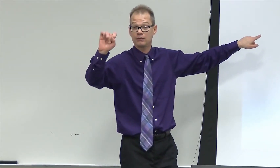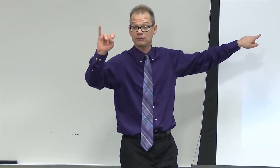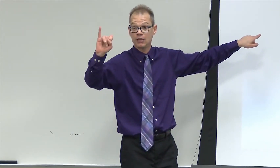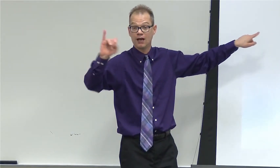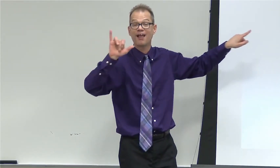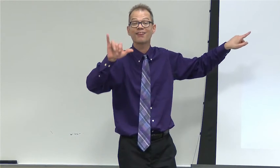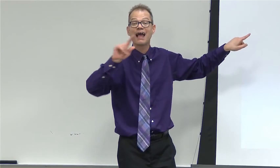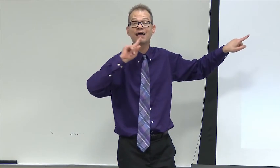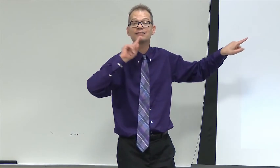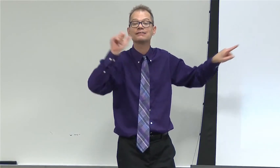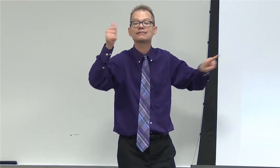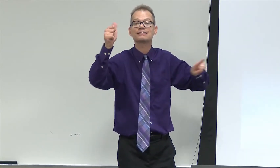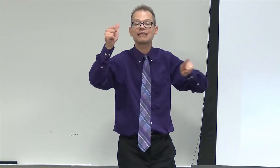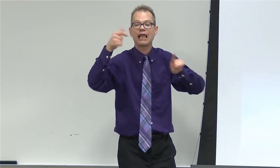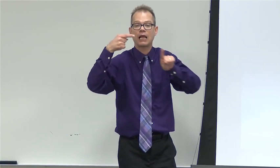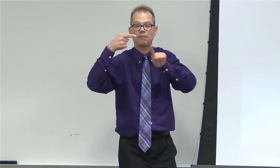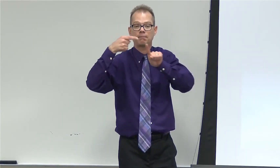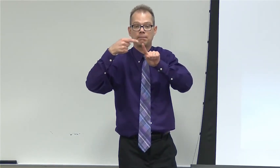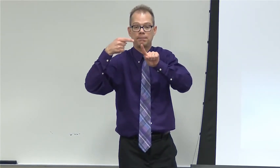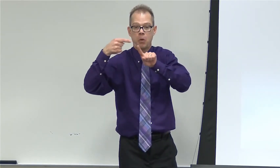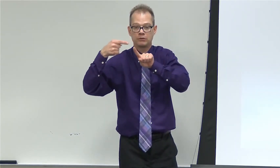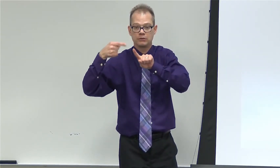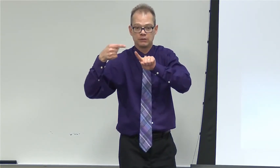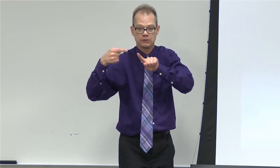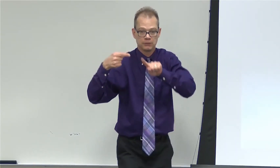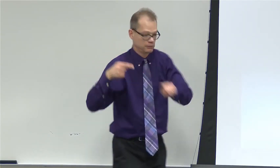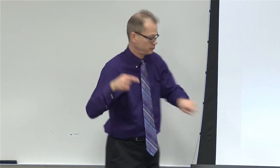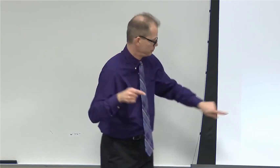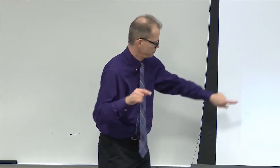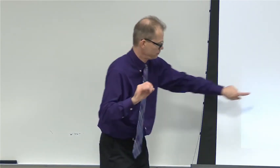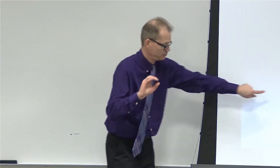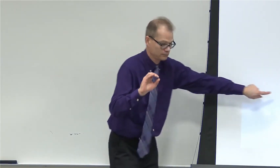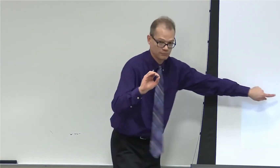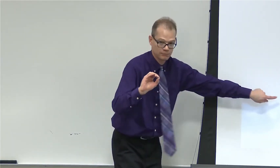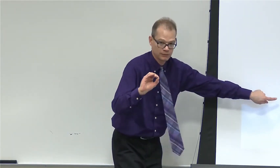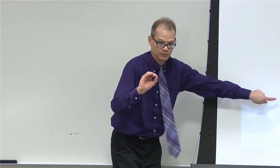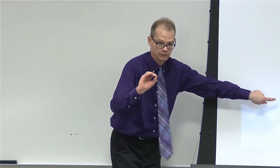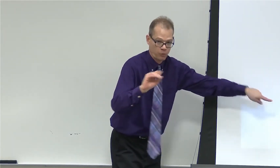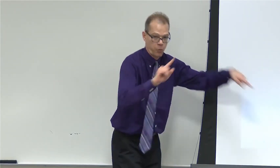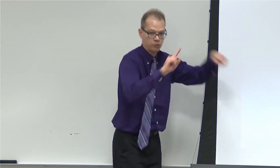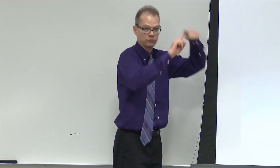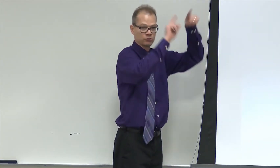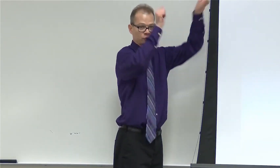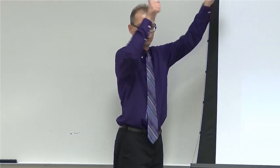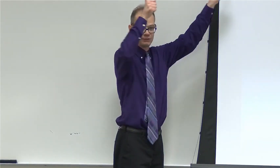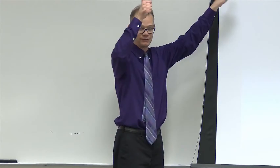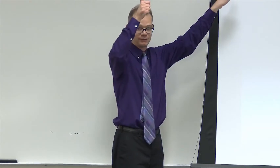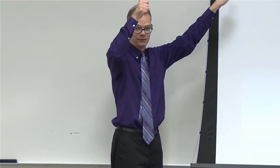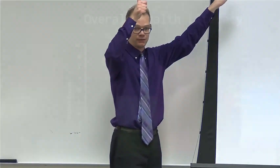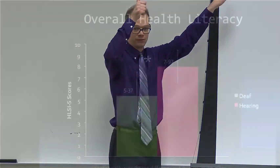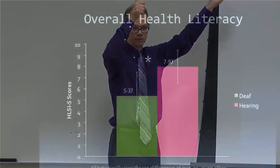The HLSI... goes from zero to 10.